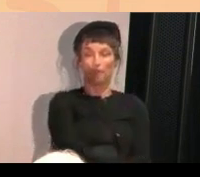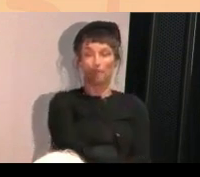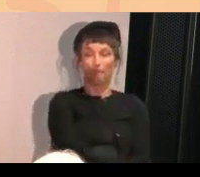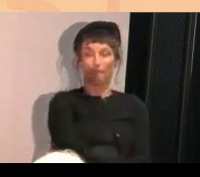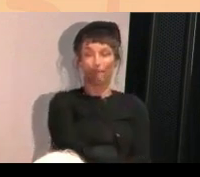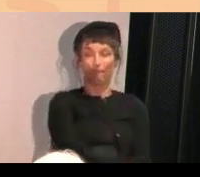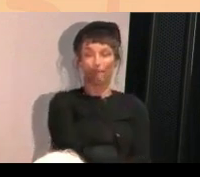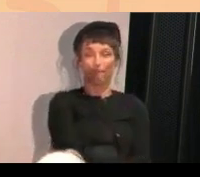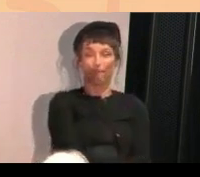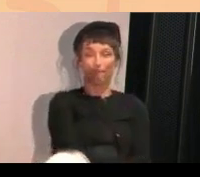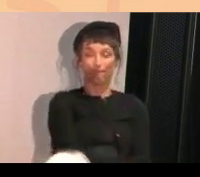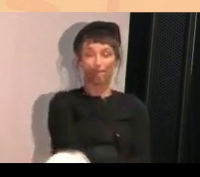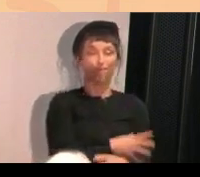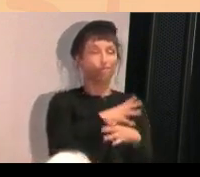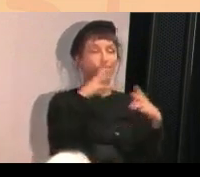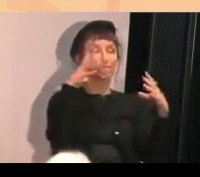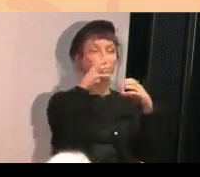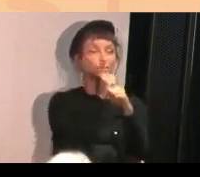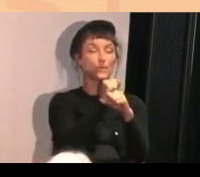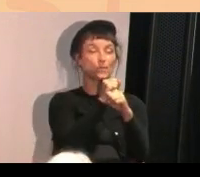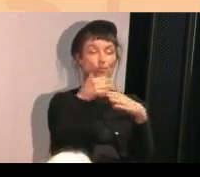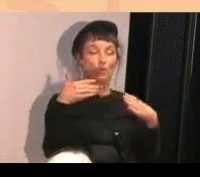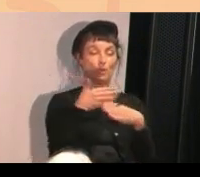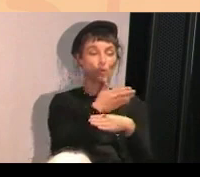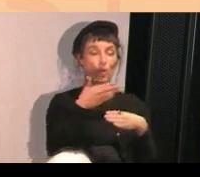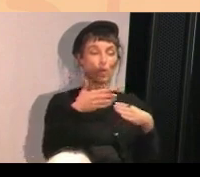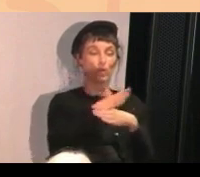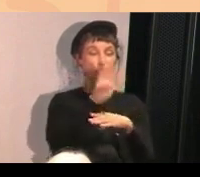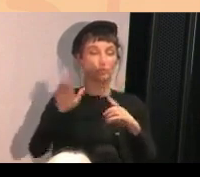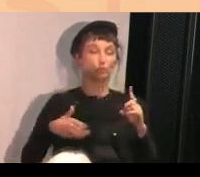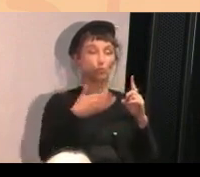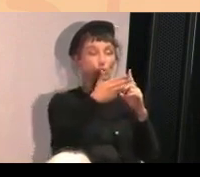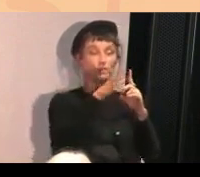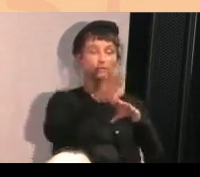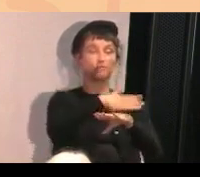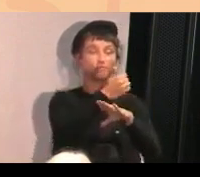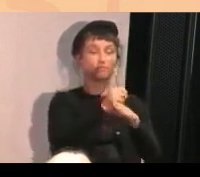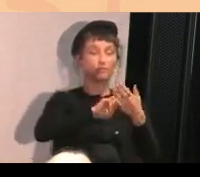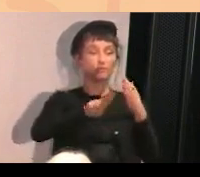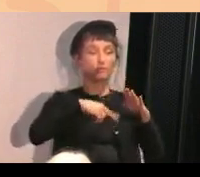in consolidating the work towards a national body for First Nations arts and culture